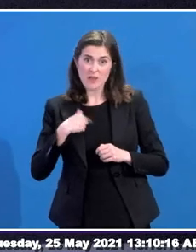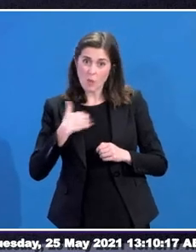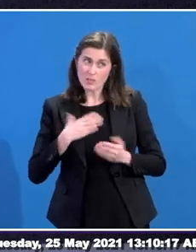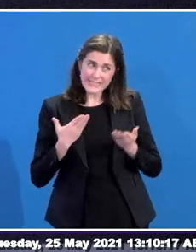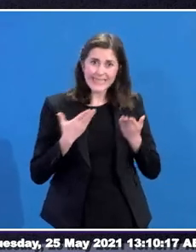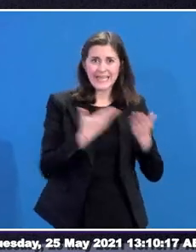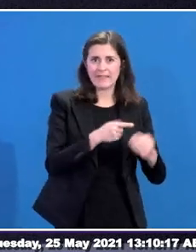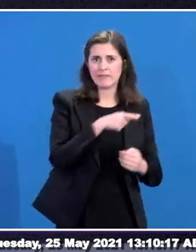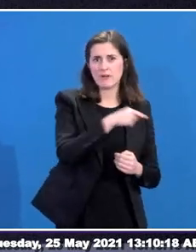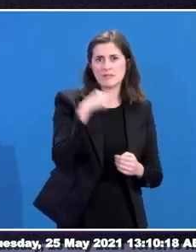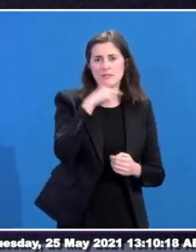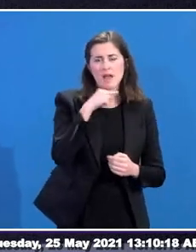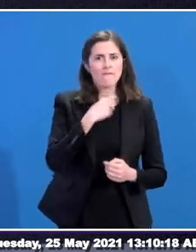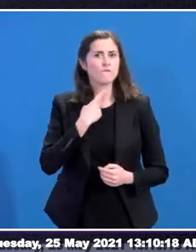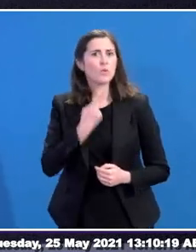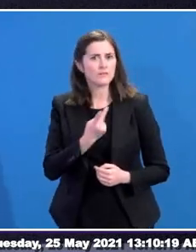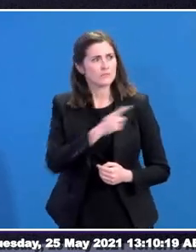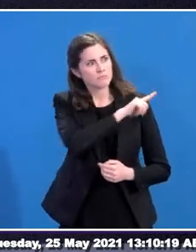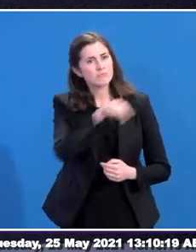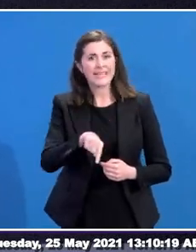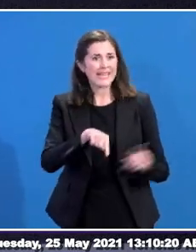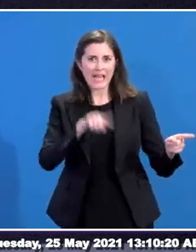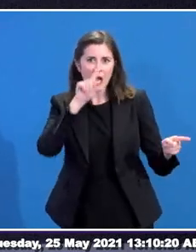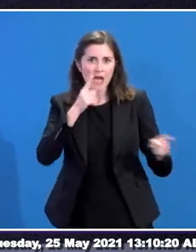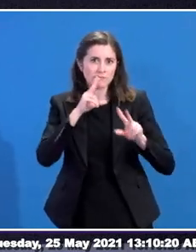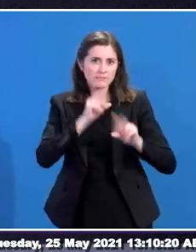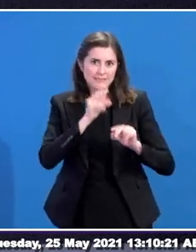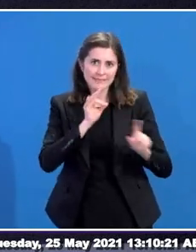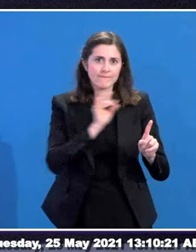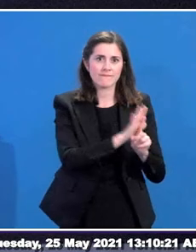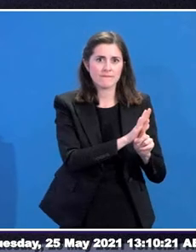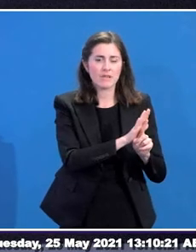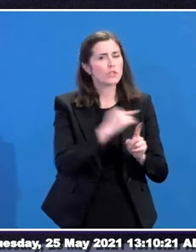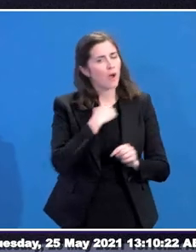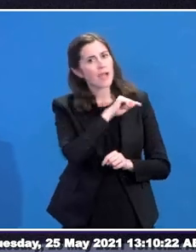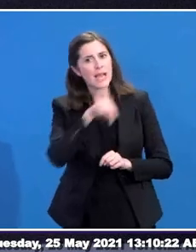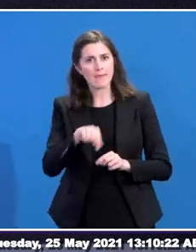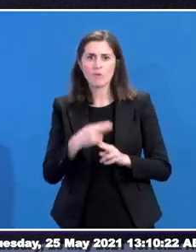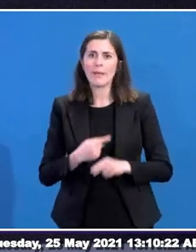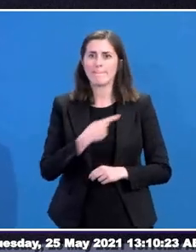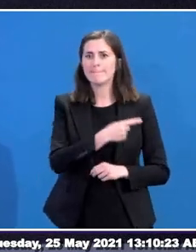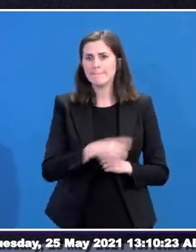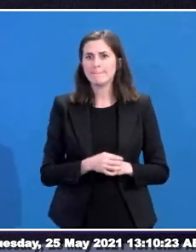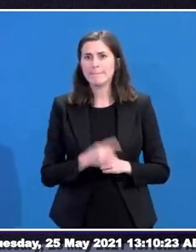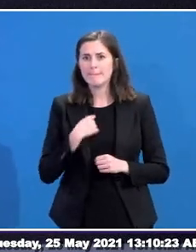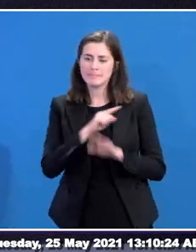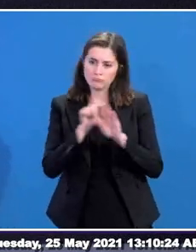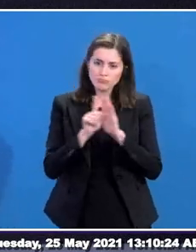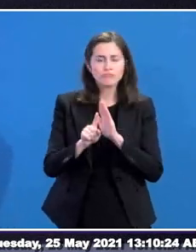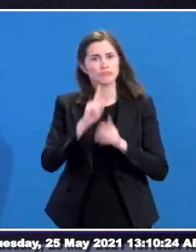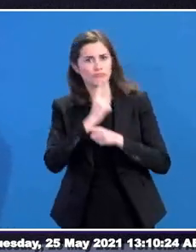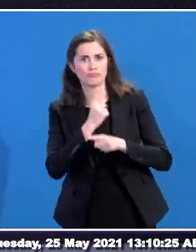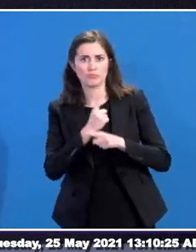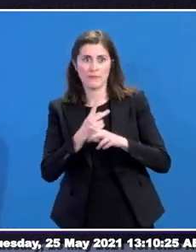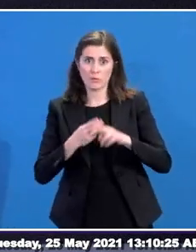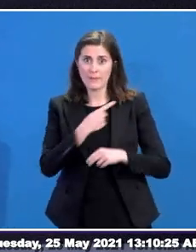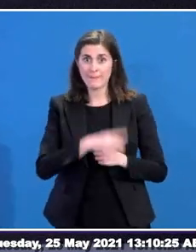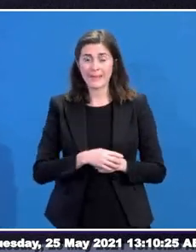This is him, this is for him, and this is him saying "Help me"